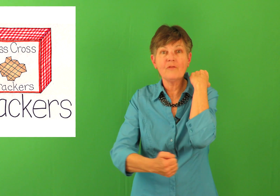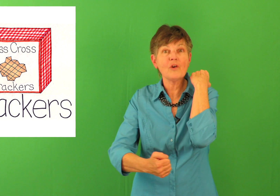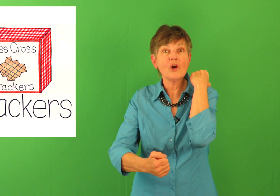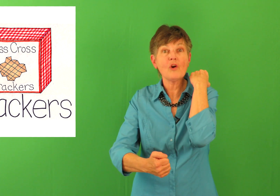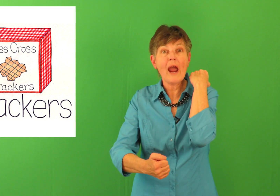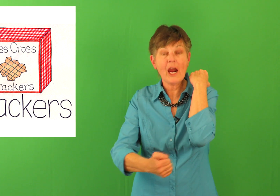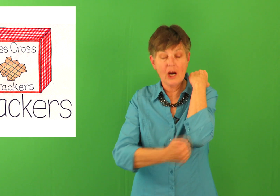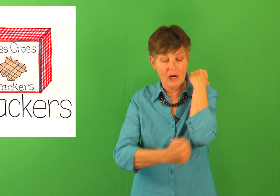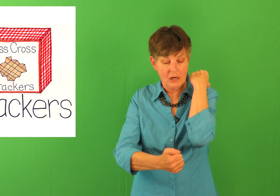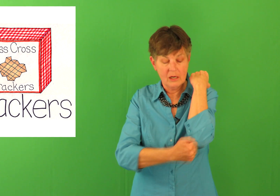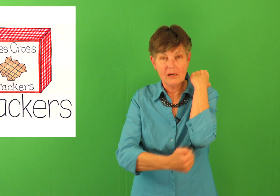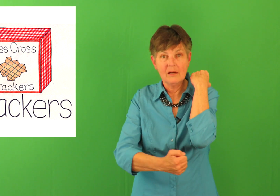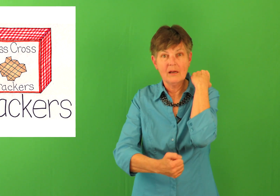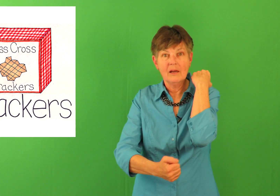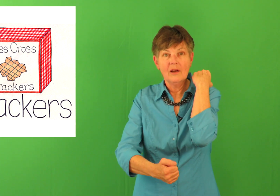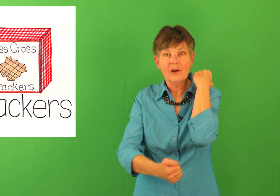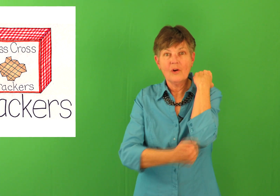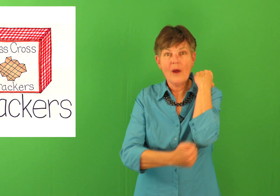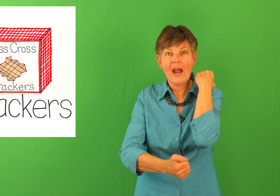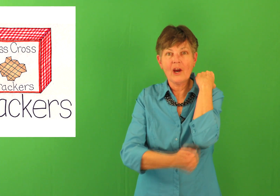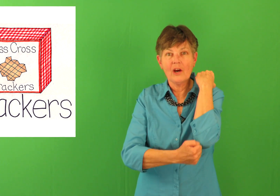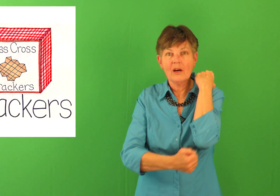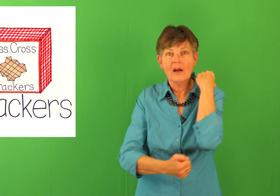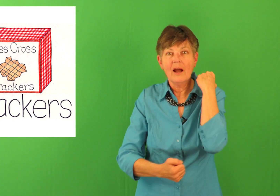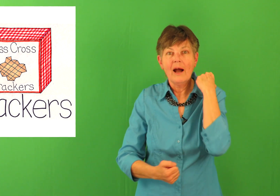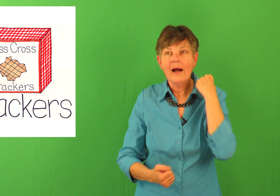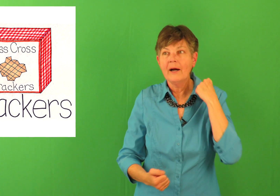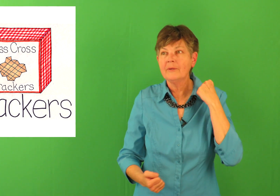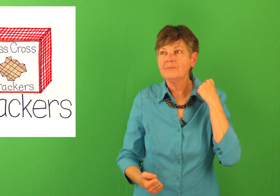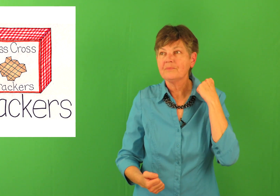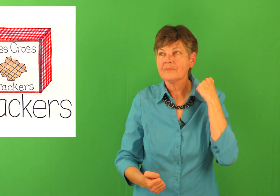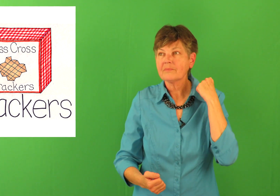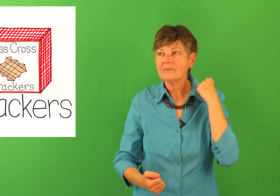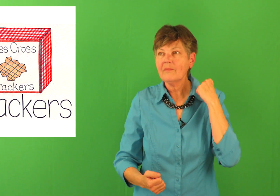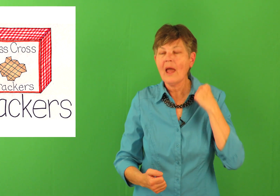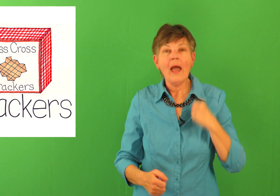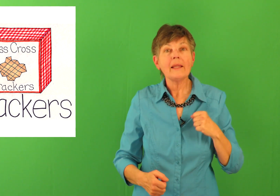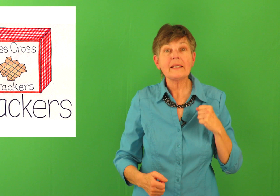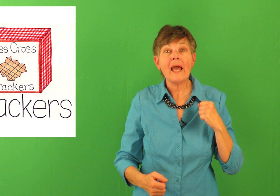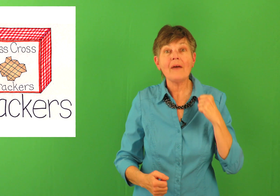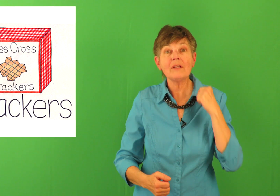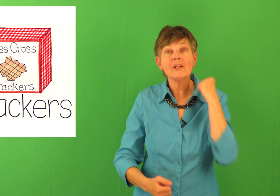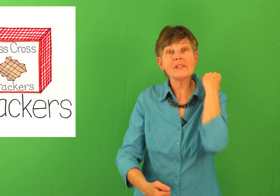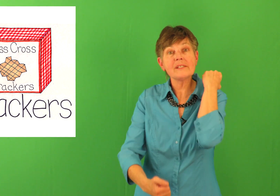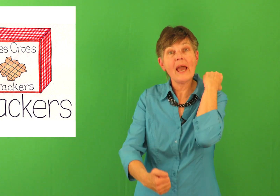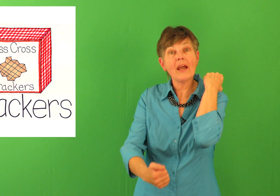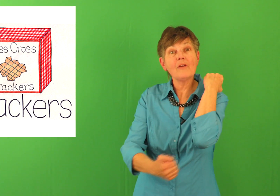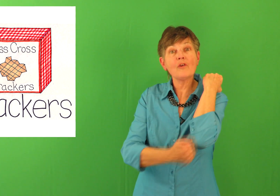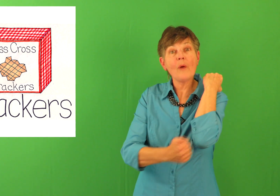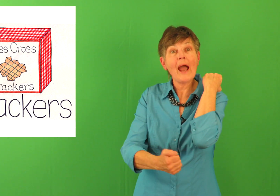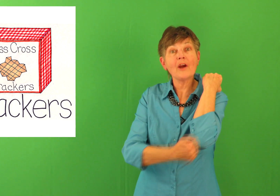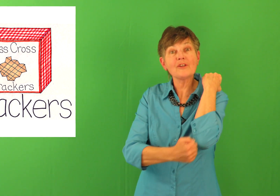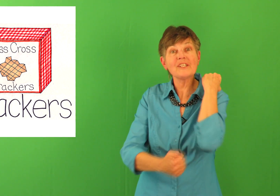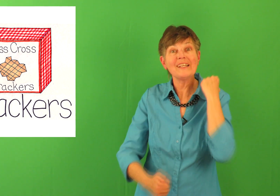for cracker cracker like to have a little snack of crackers in the